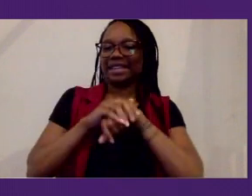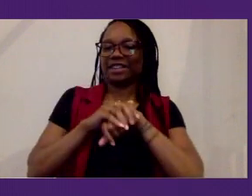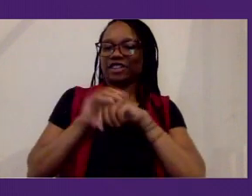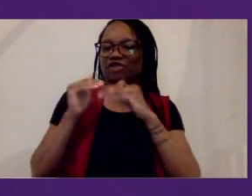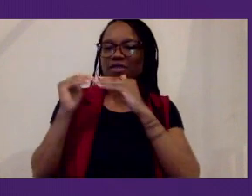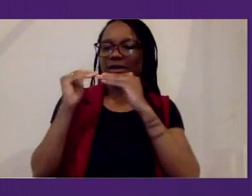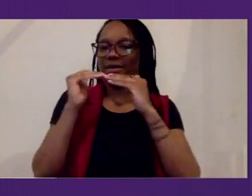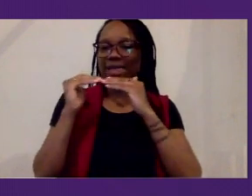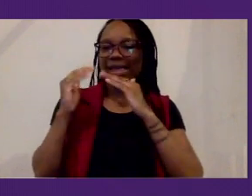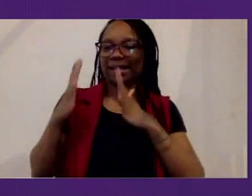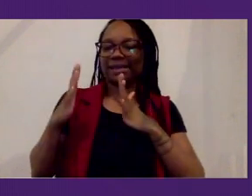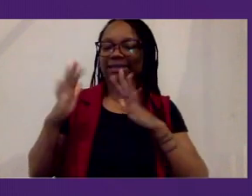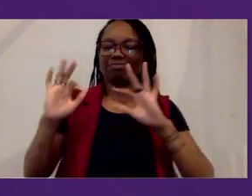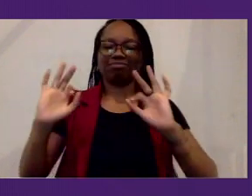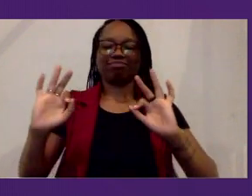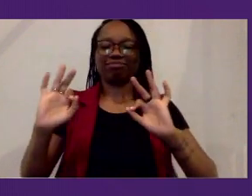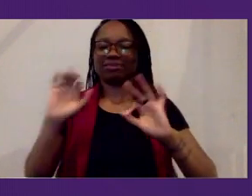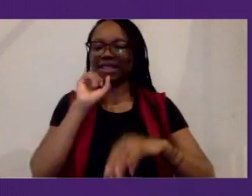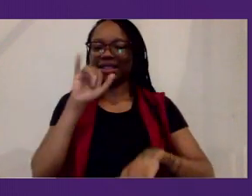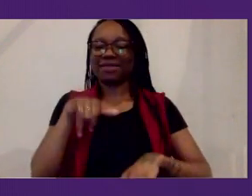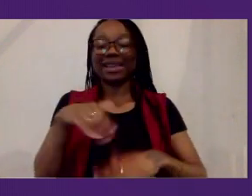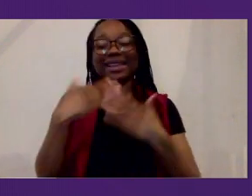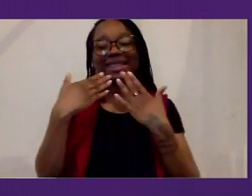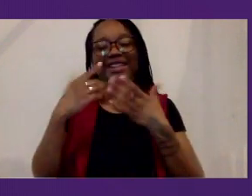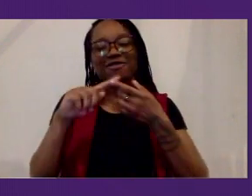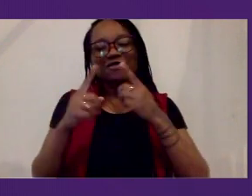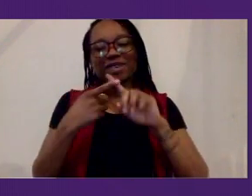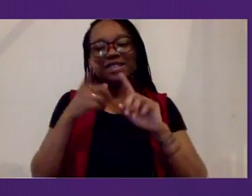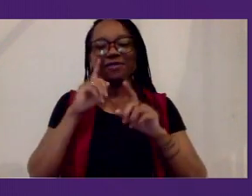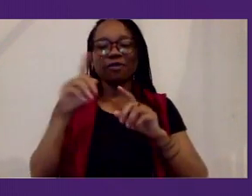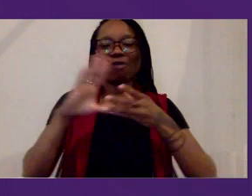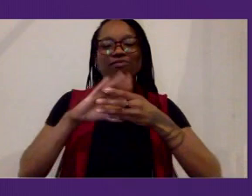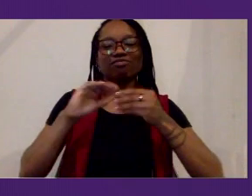Thank you so much, friends, for sharing. This is awesome. (UNKNOWN). Yes,